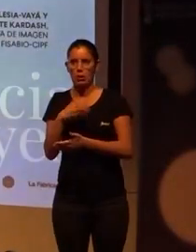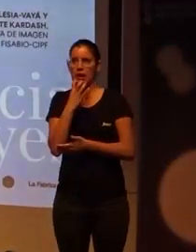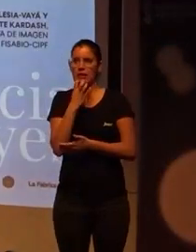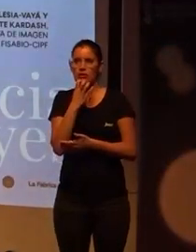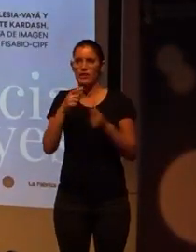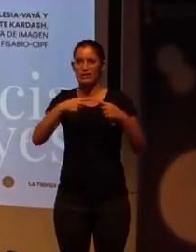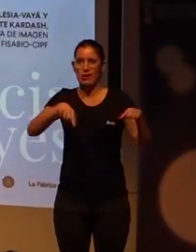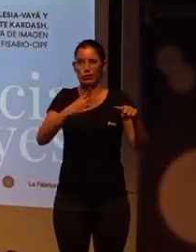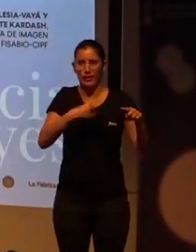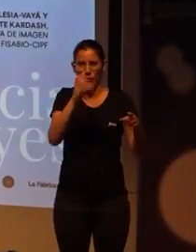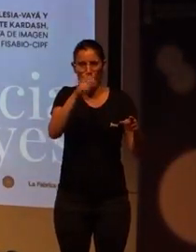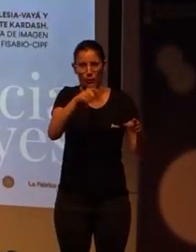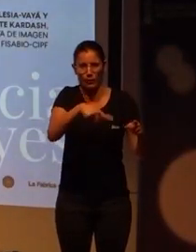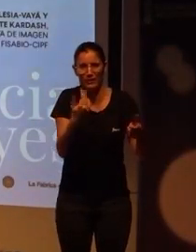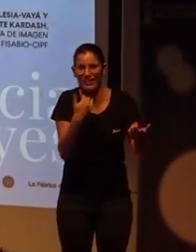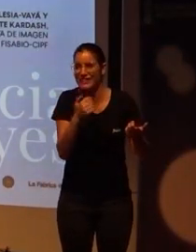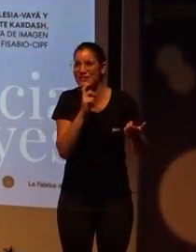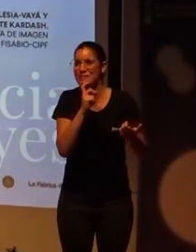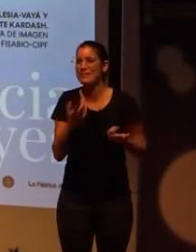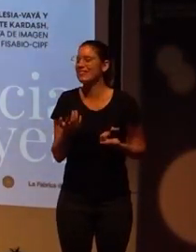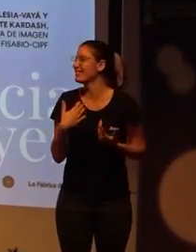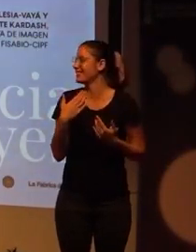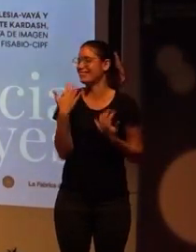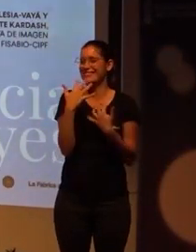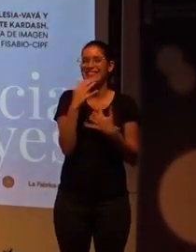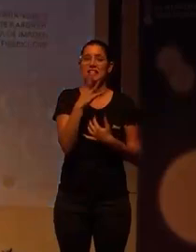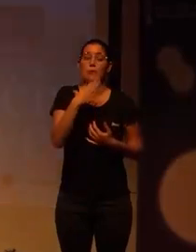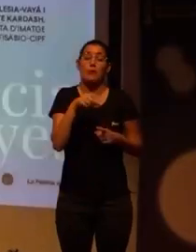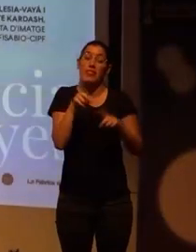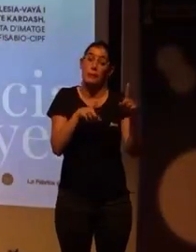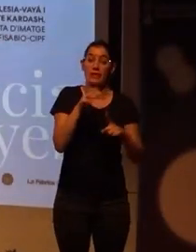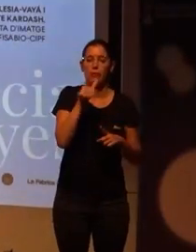Well, it depends, because what happens with these types of initiatives